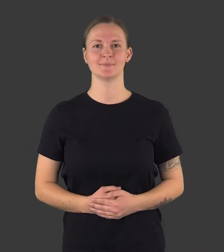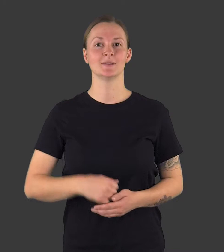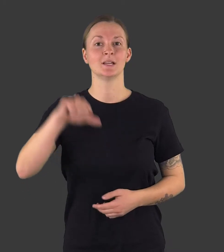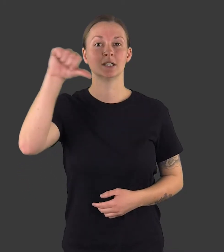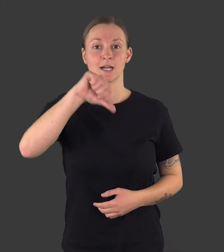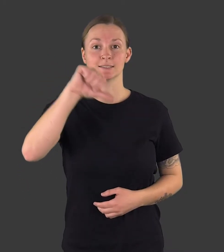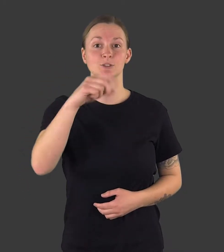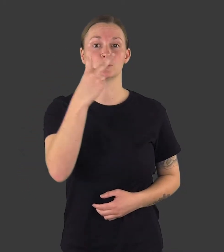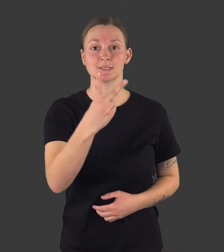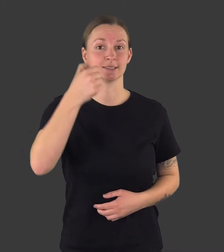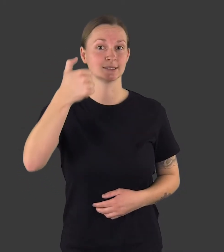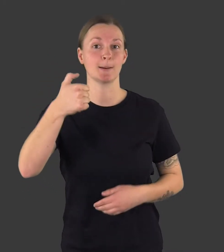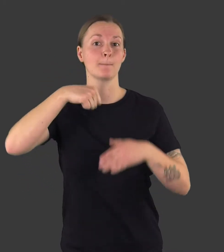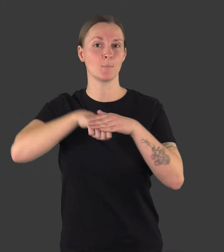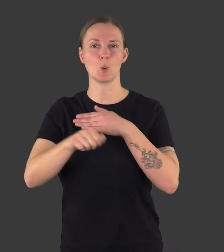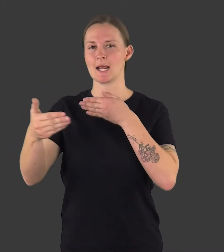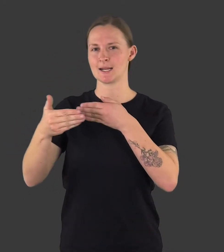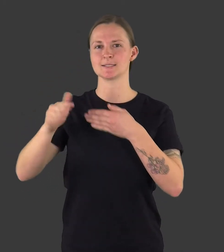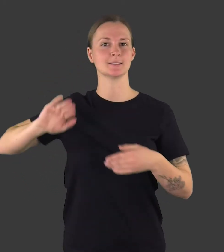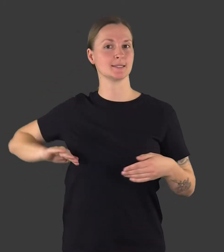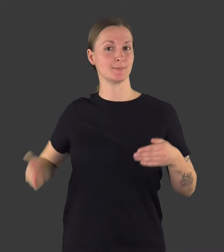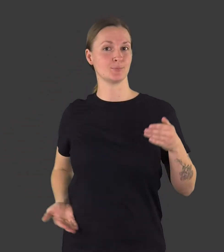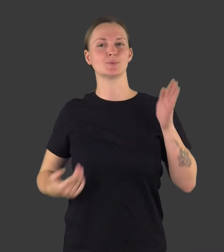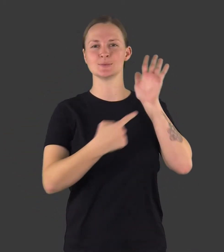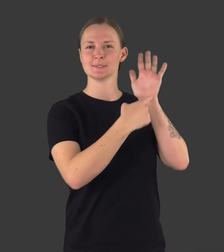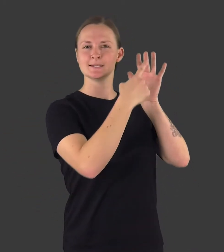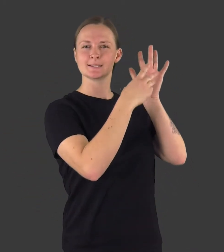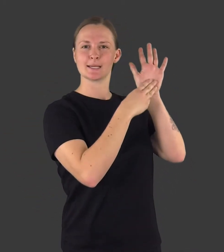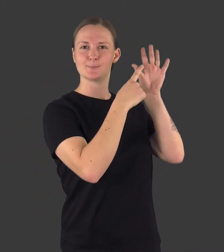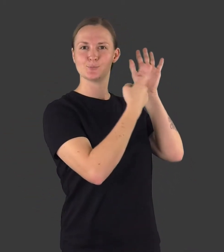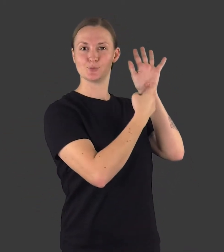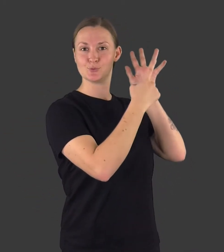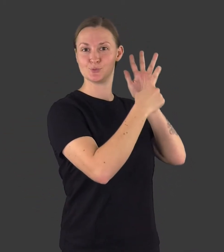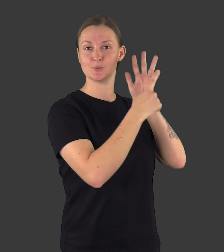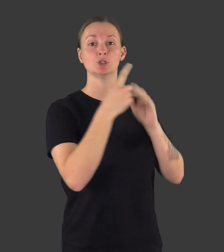He was born near Timaru in 1926.